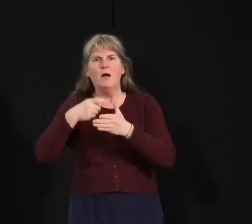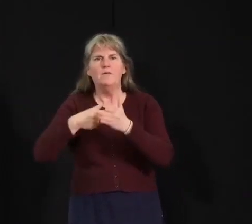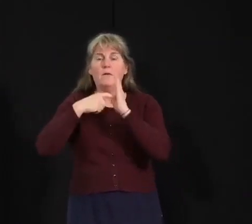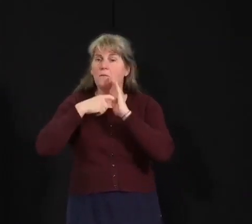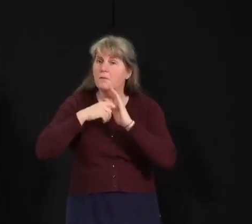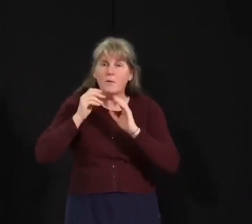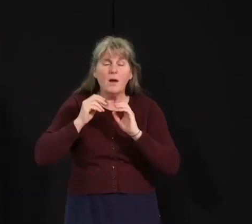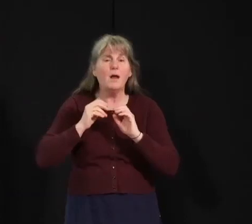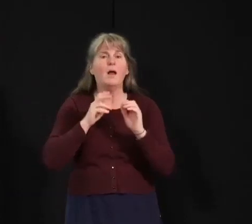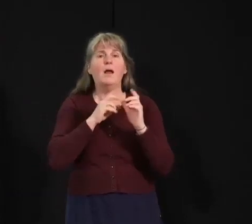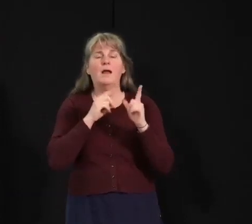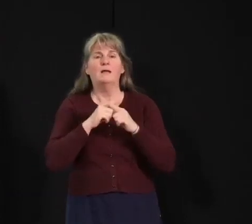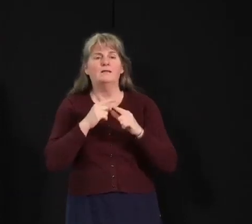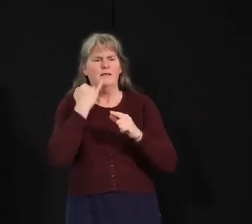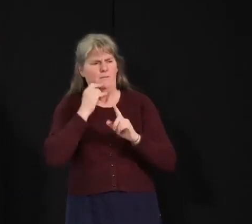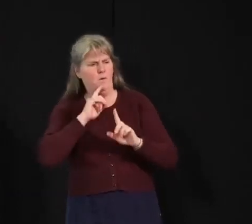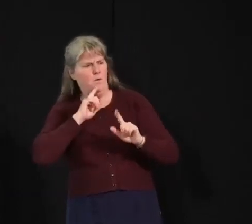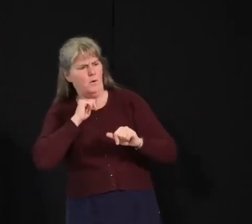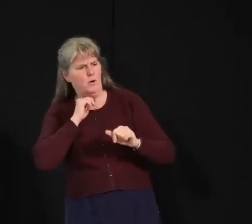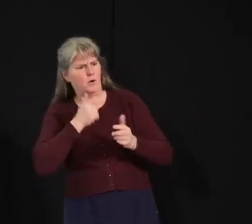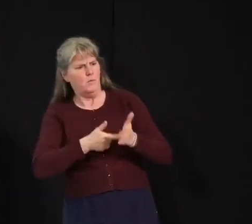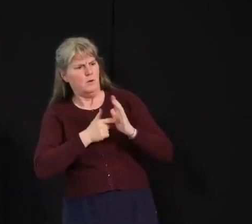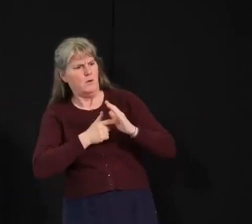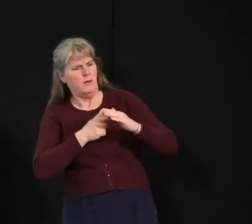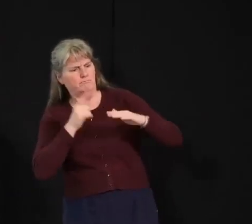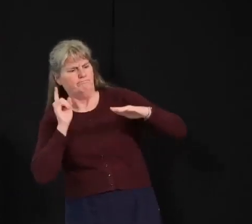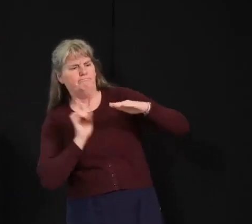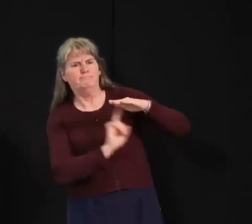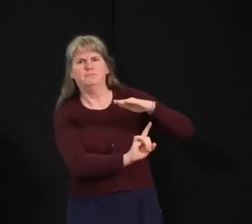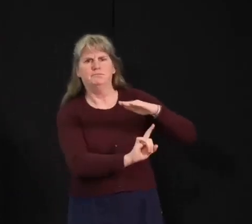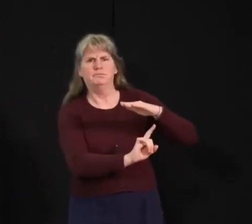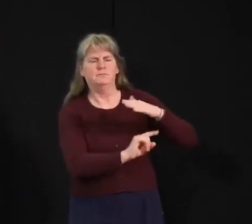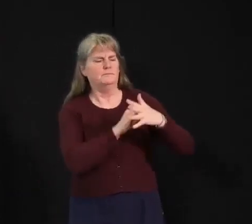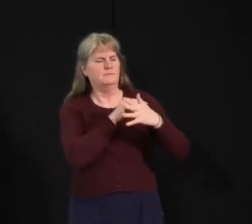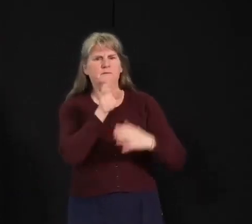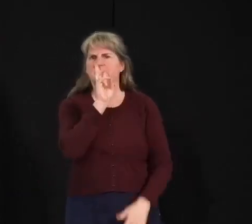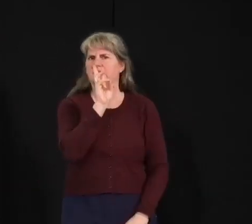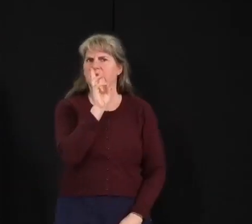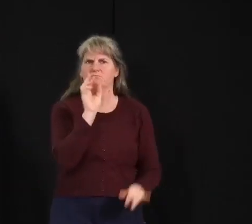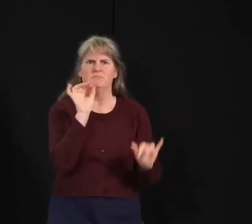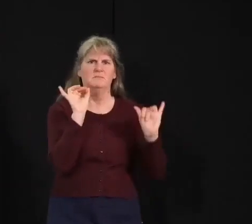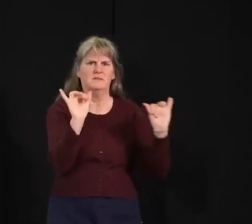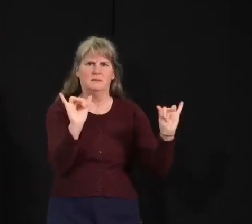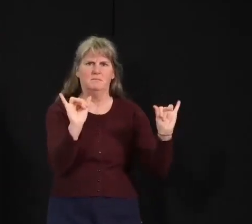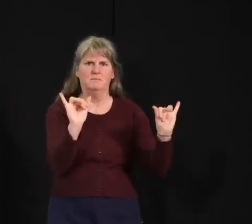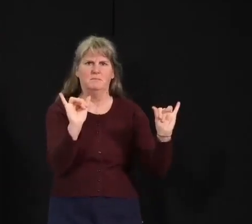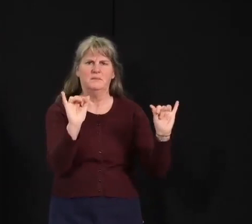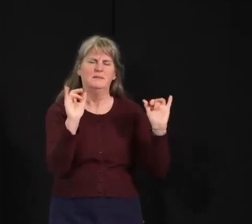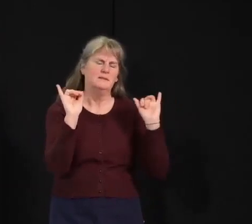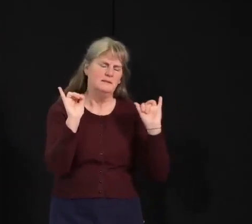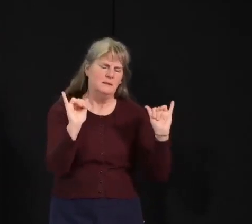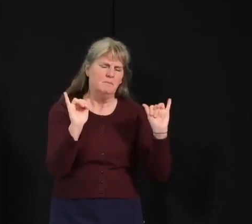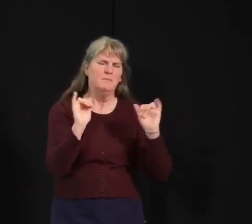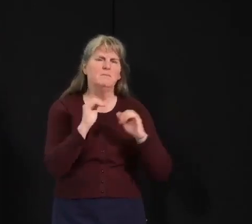handwashing and sanitation, staying home when sick, limiting social gatherings, avoiding